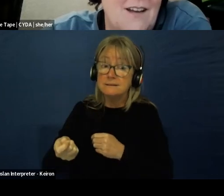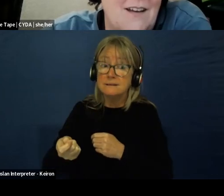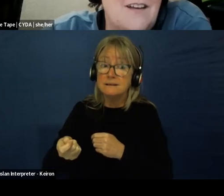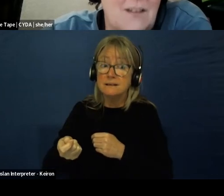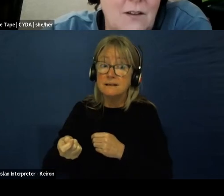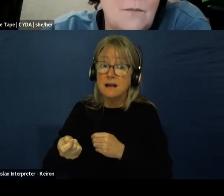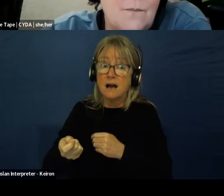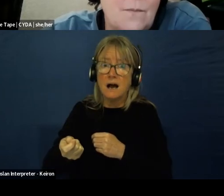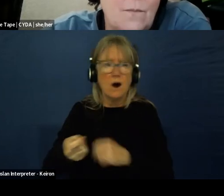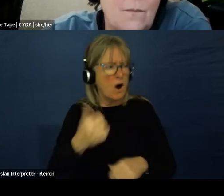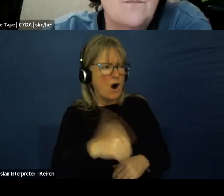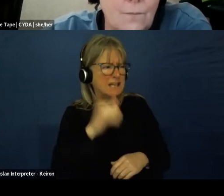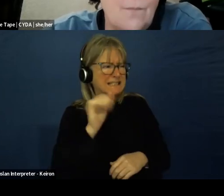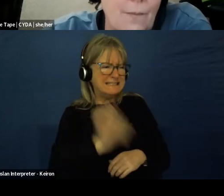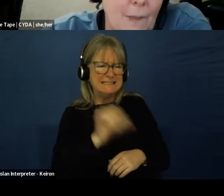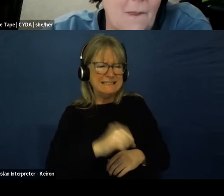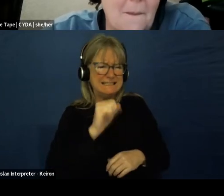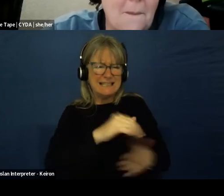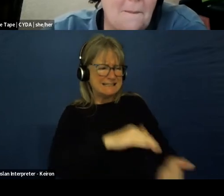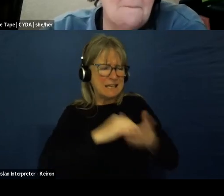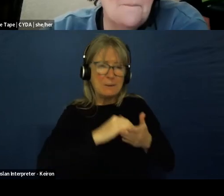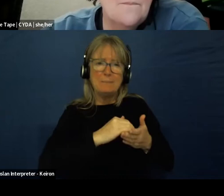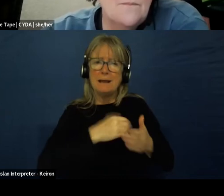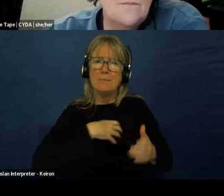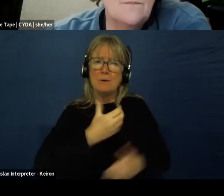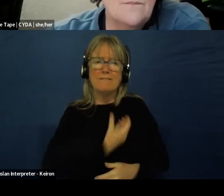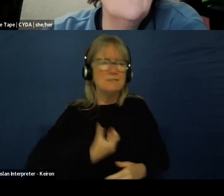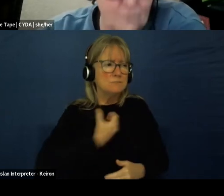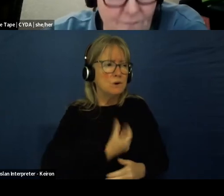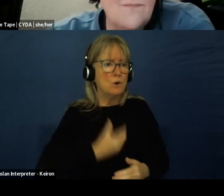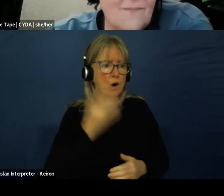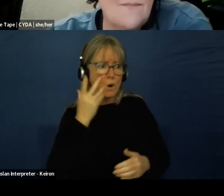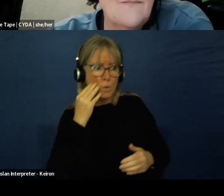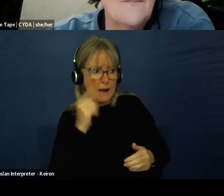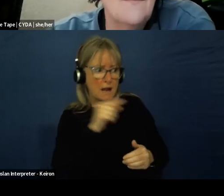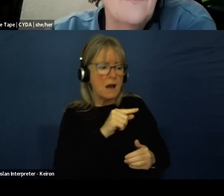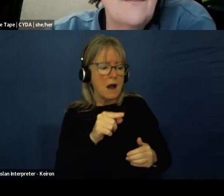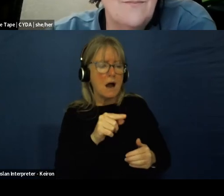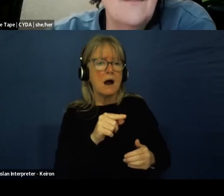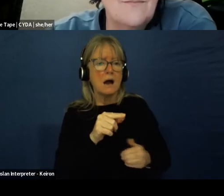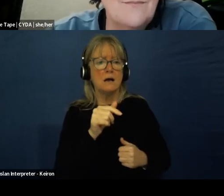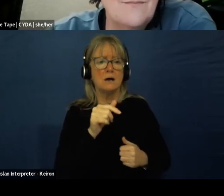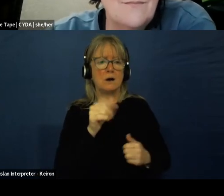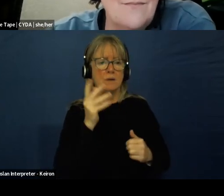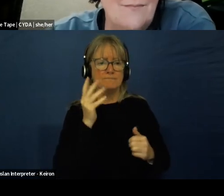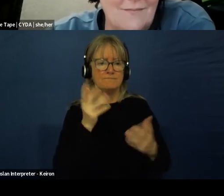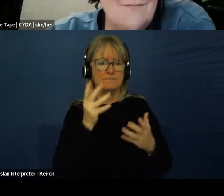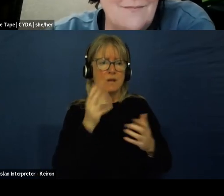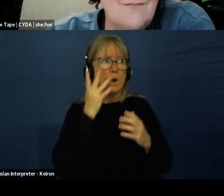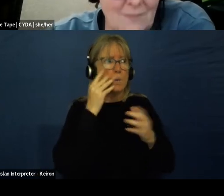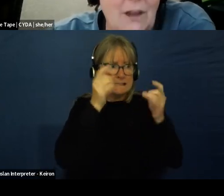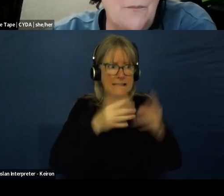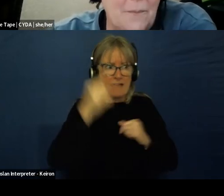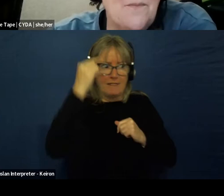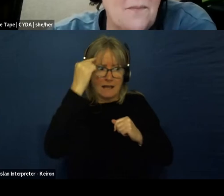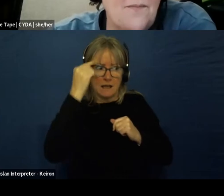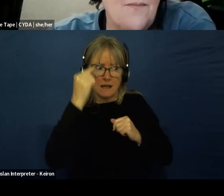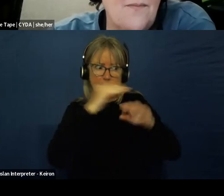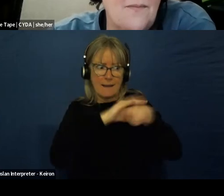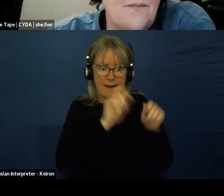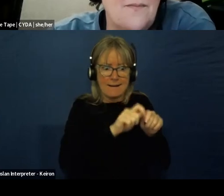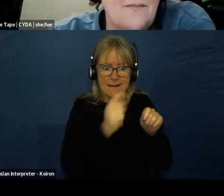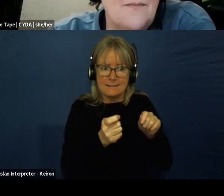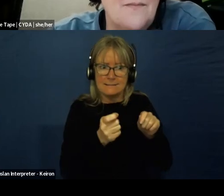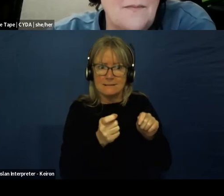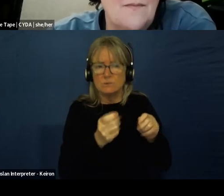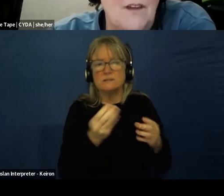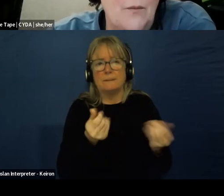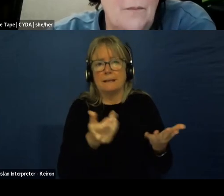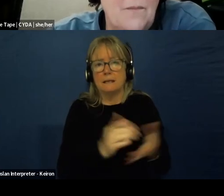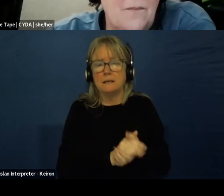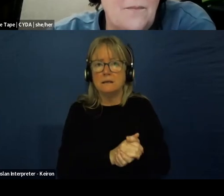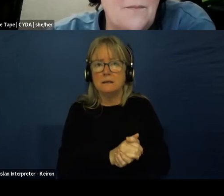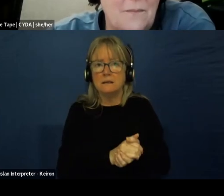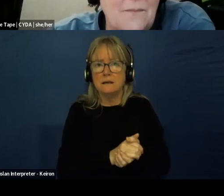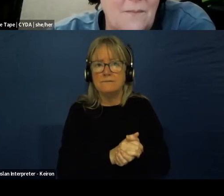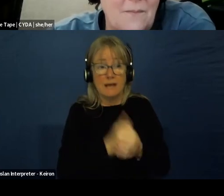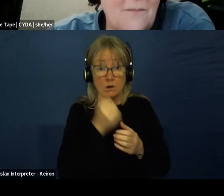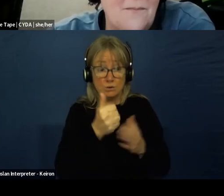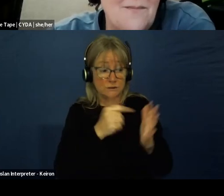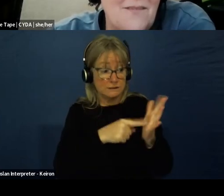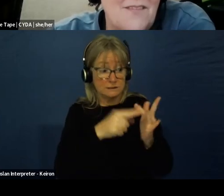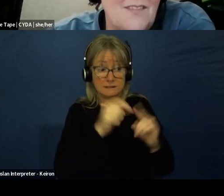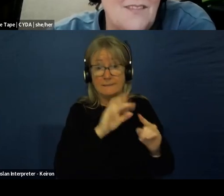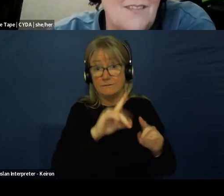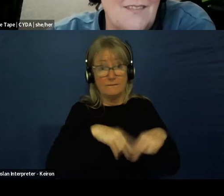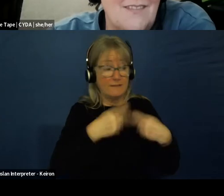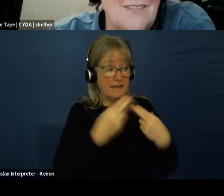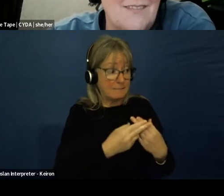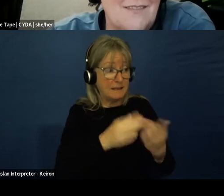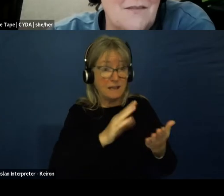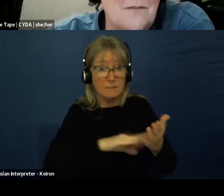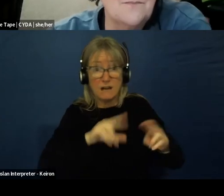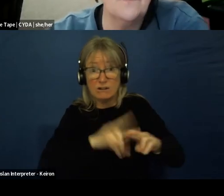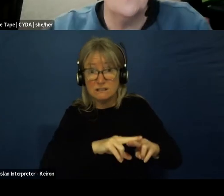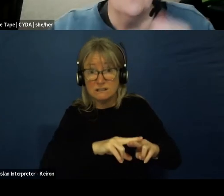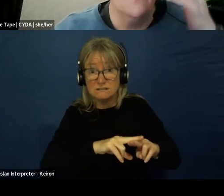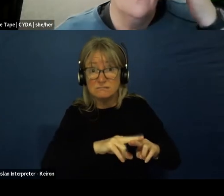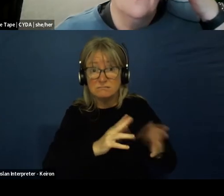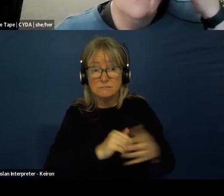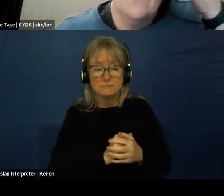It helps me feel more comfortable life. When, when should I do days or when should I, or when should I think about it first, you know, something like that is a good tip for families moms and dads to remember.